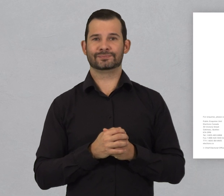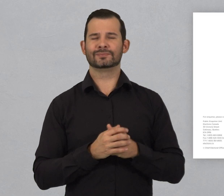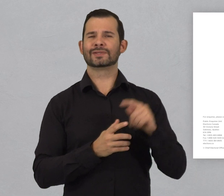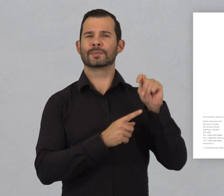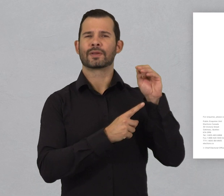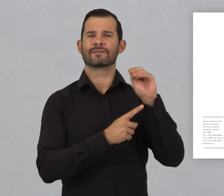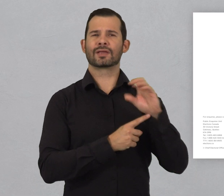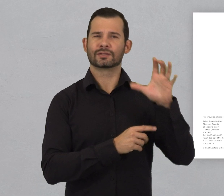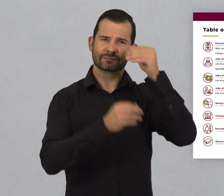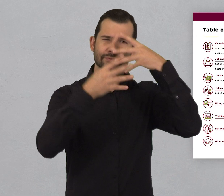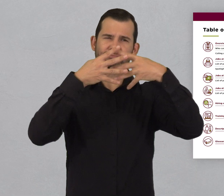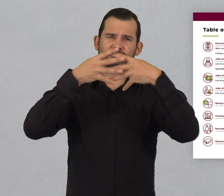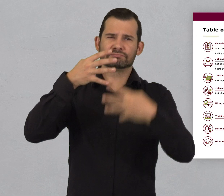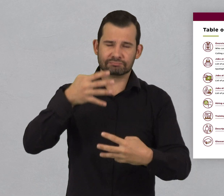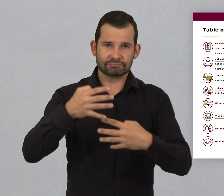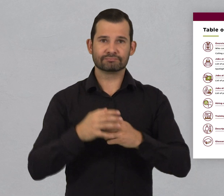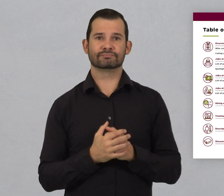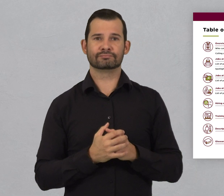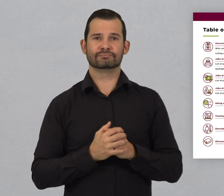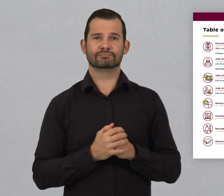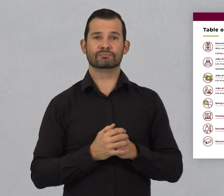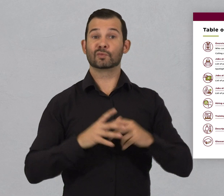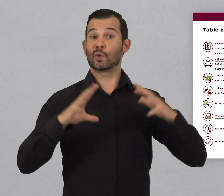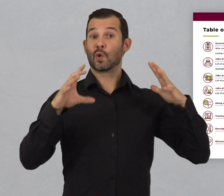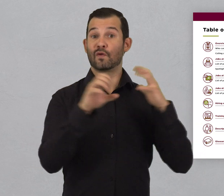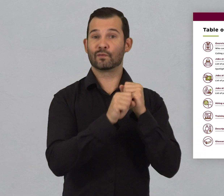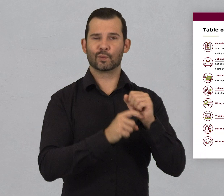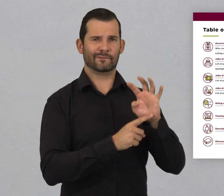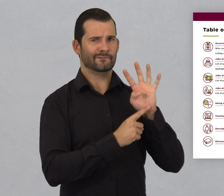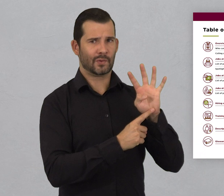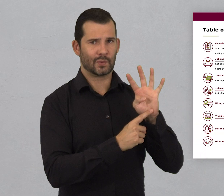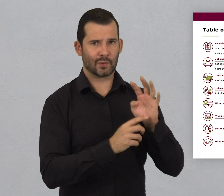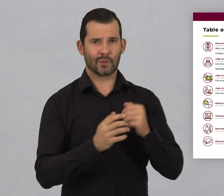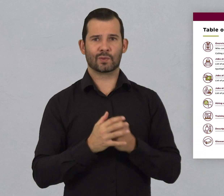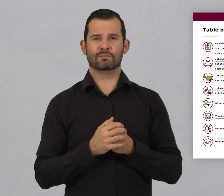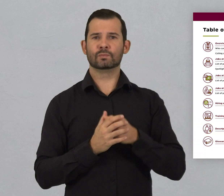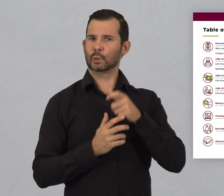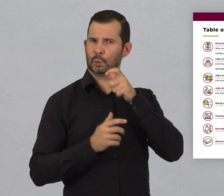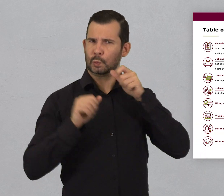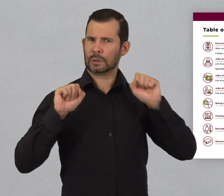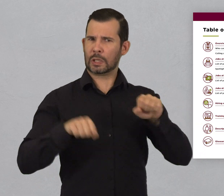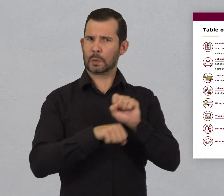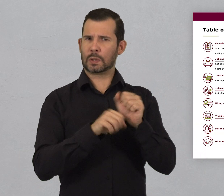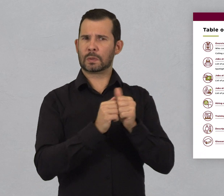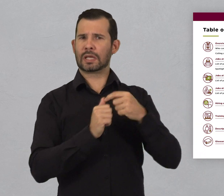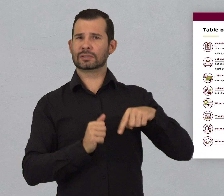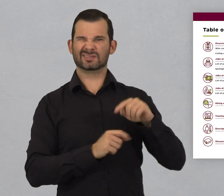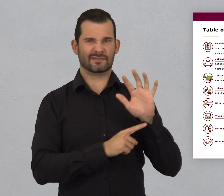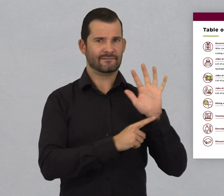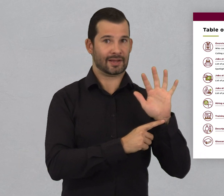Table of contents Overview 4 Who can work with us 5